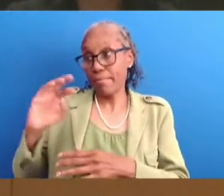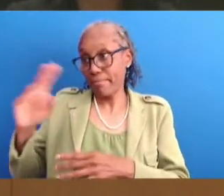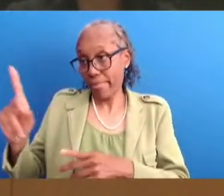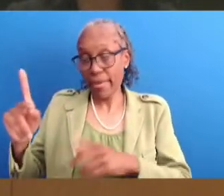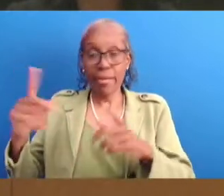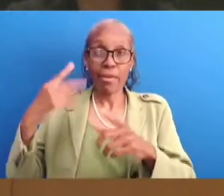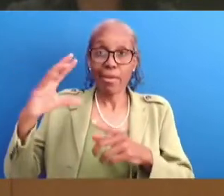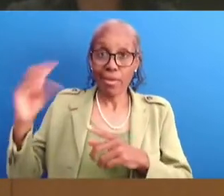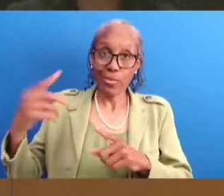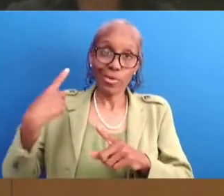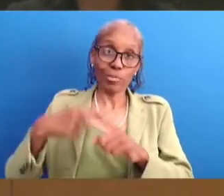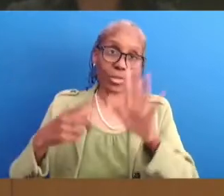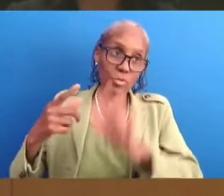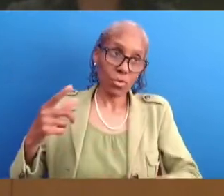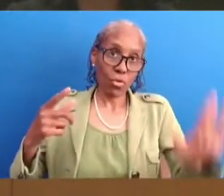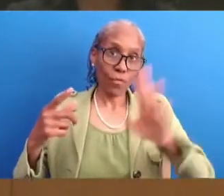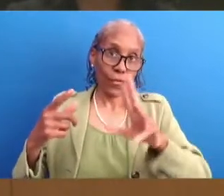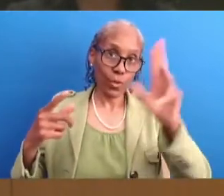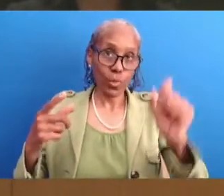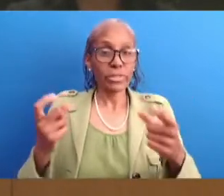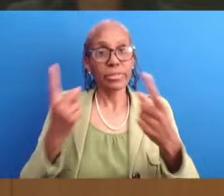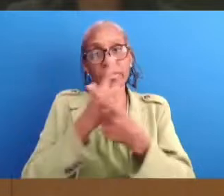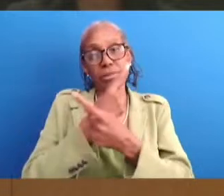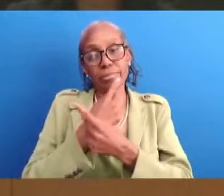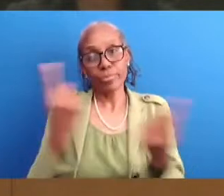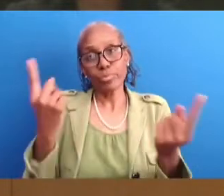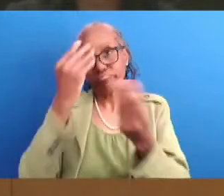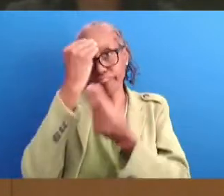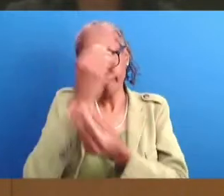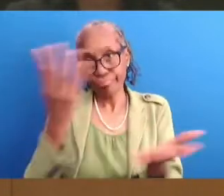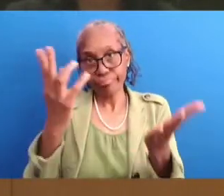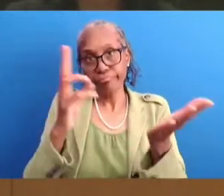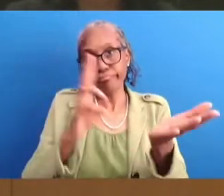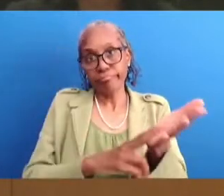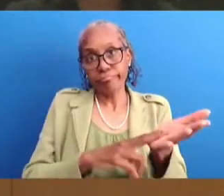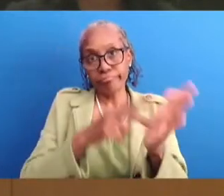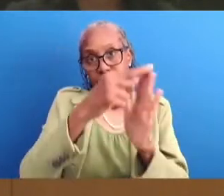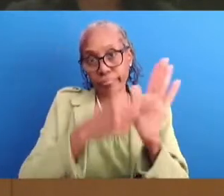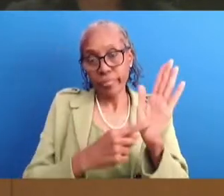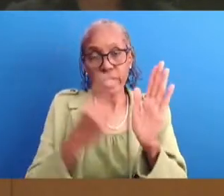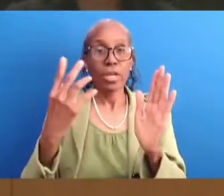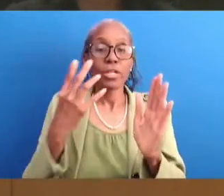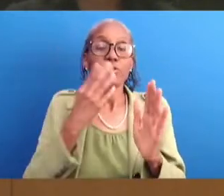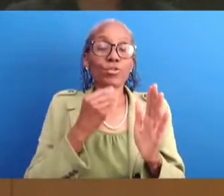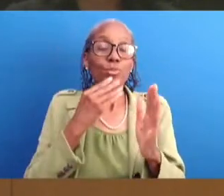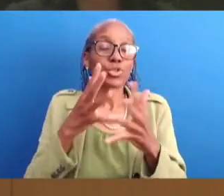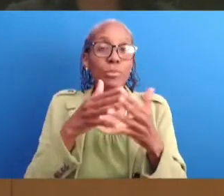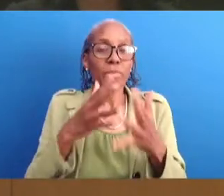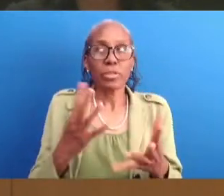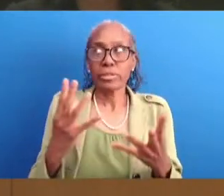AMERICANS HERE IN MECKLENBURG